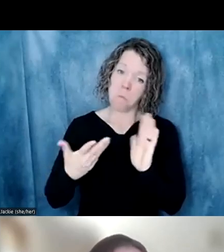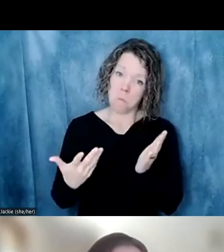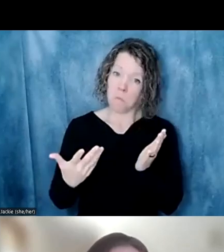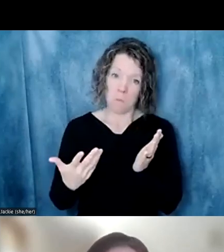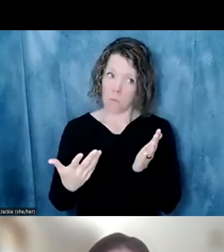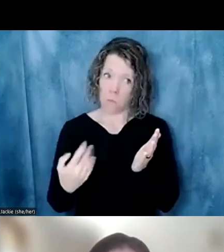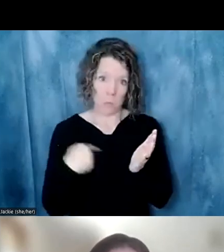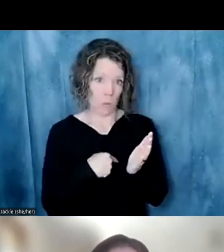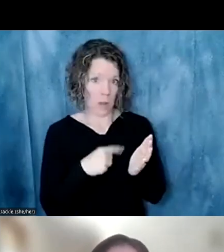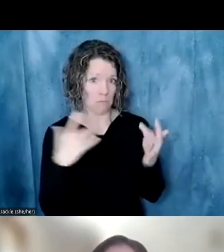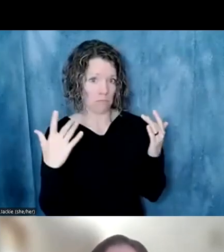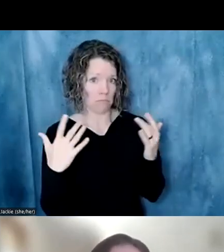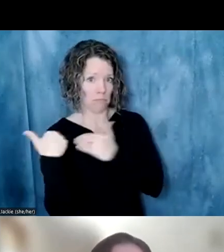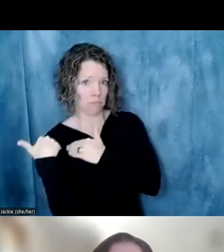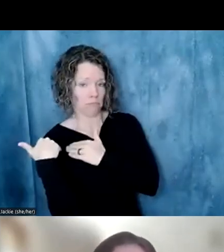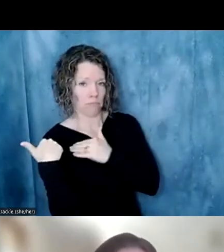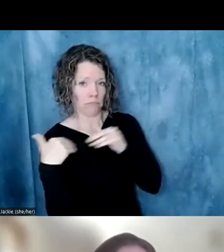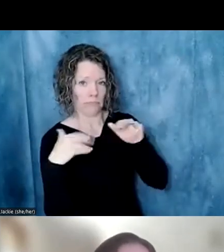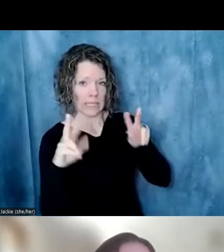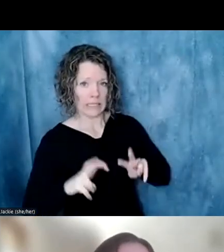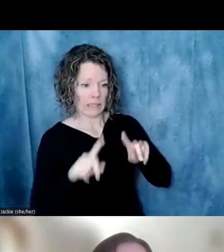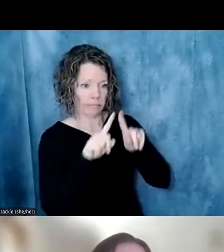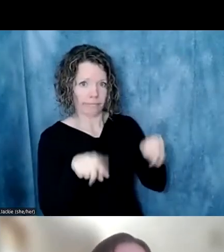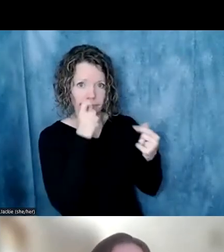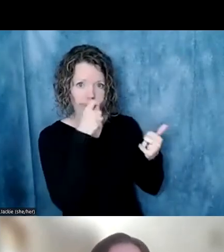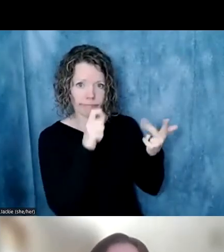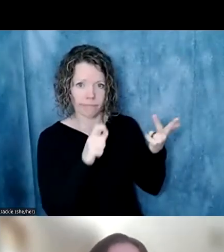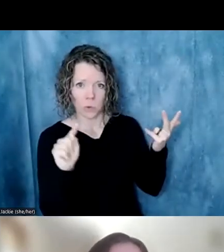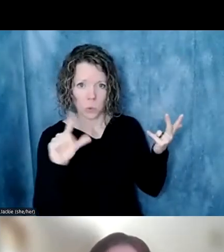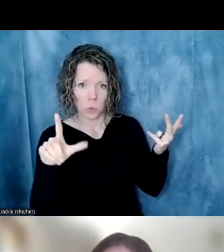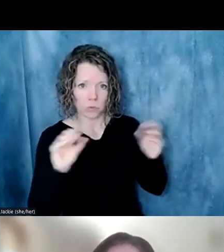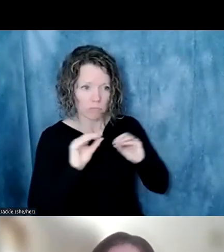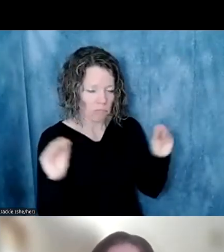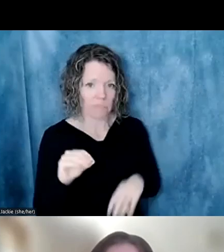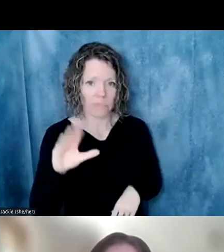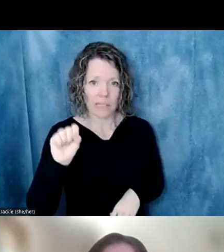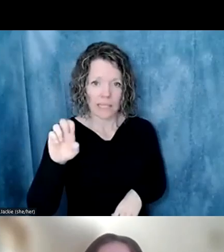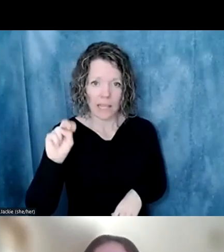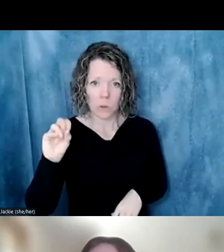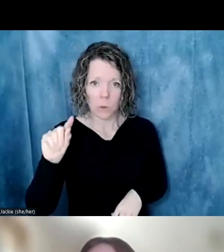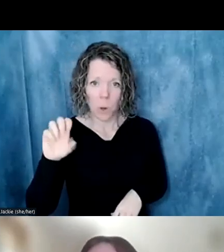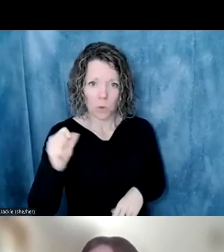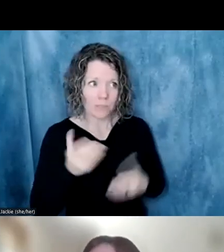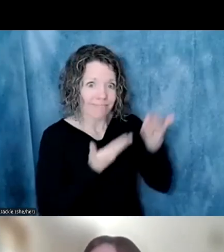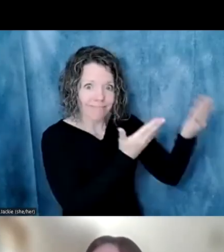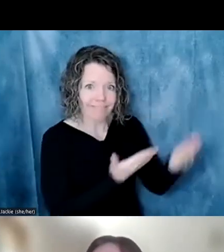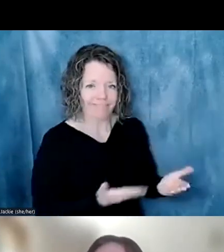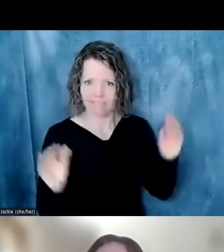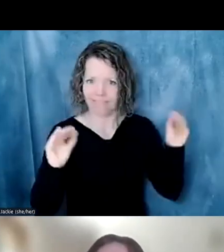be submitting case notes, be engaging in risk mitigation plans, the possibility really for